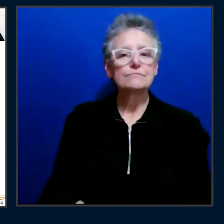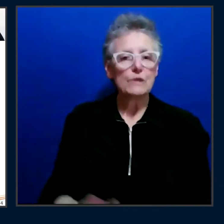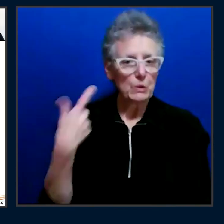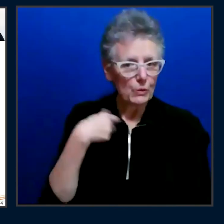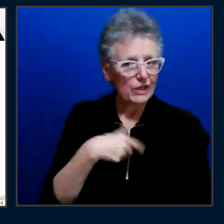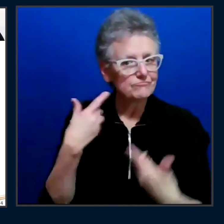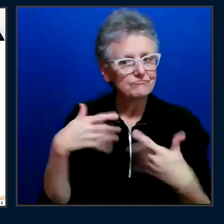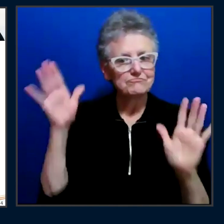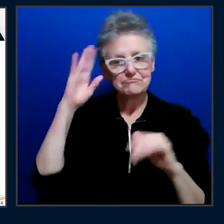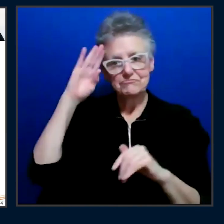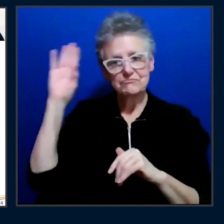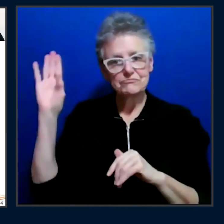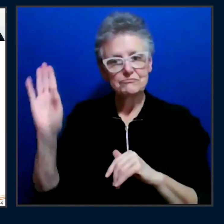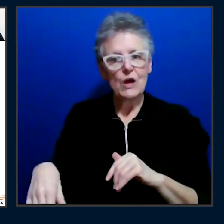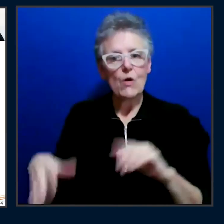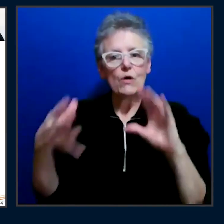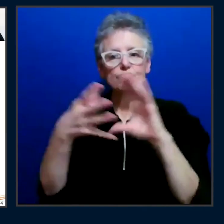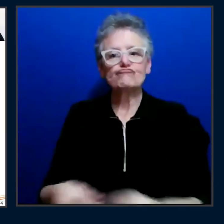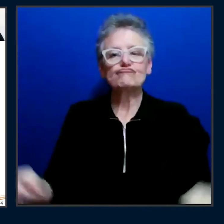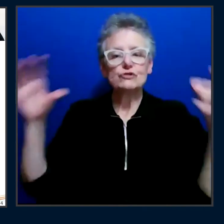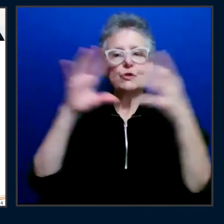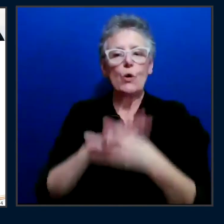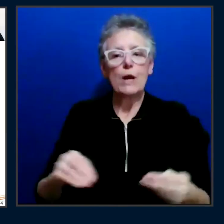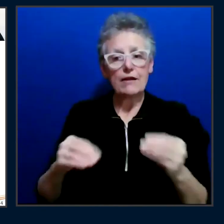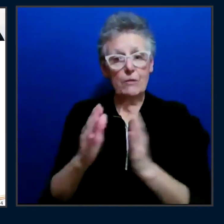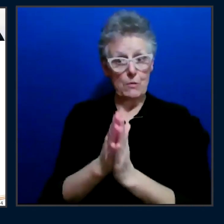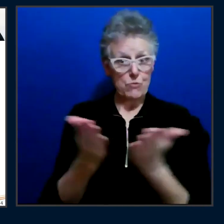We know that storybook reading is one way